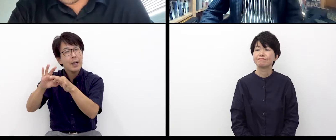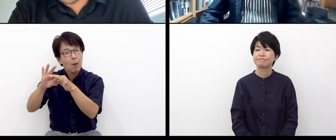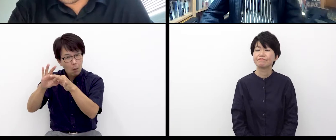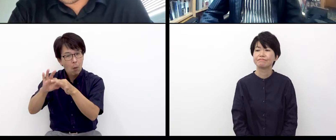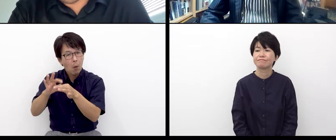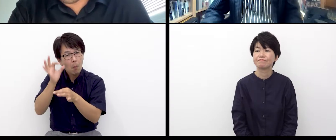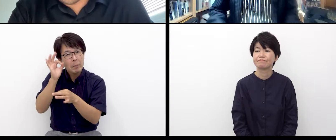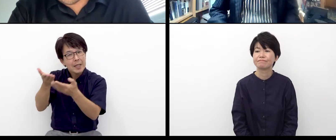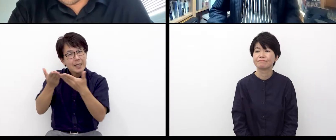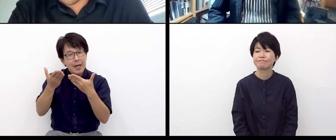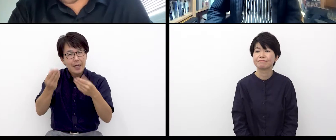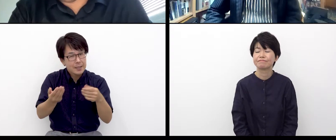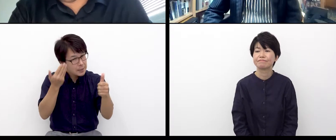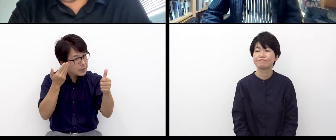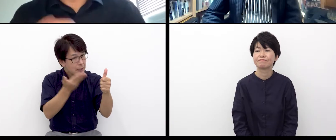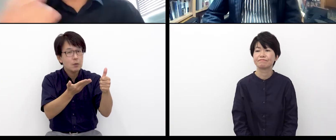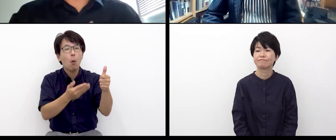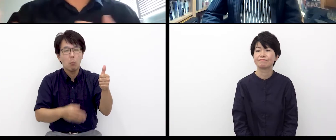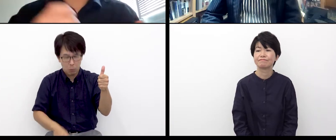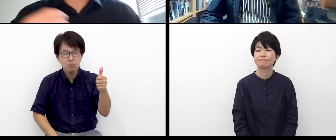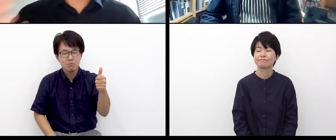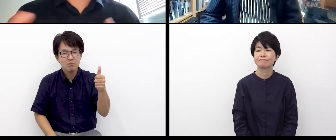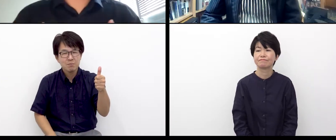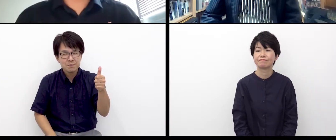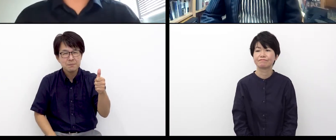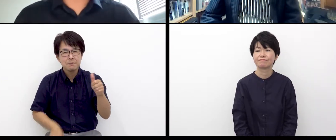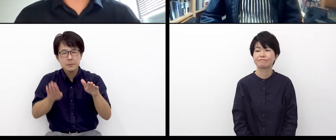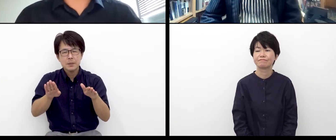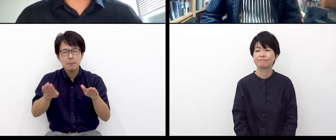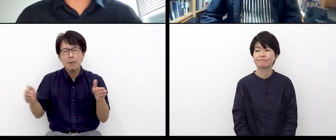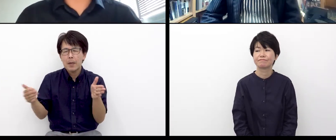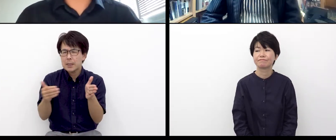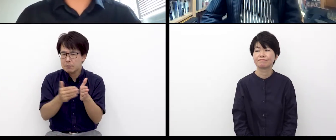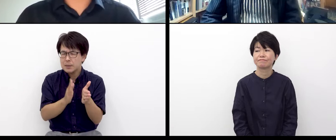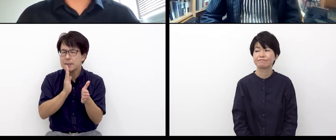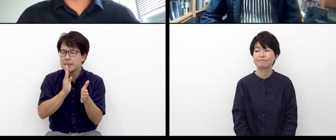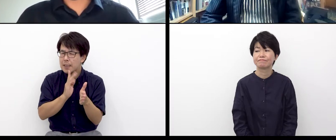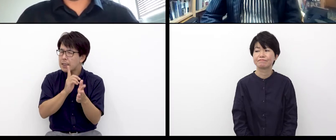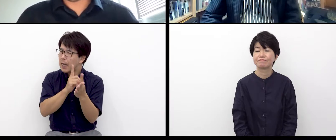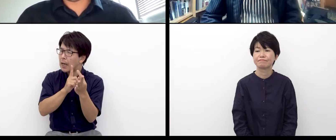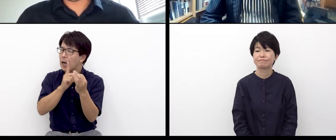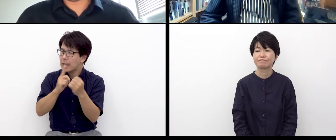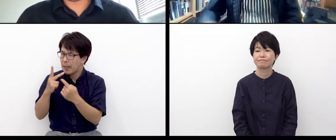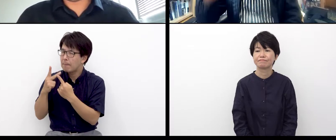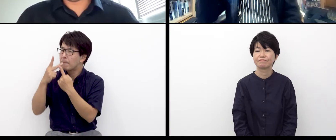They have made several responses